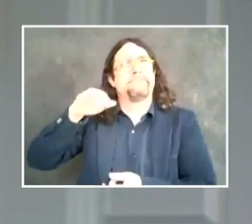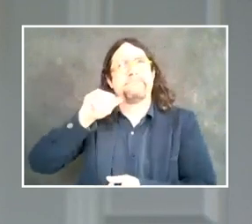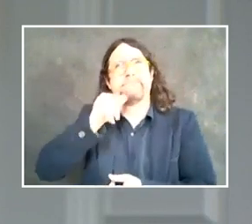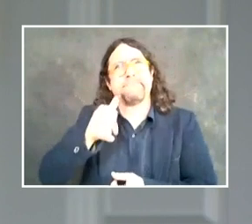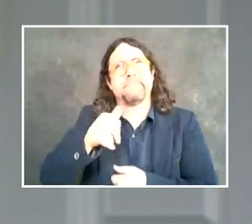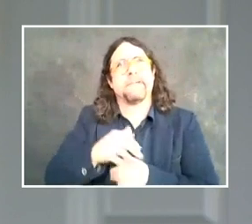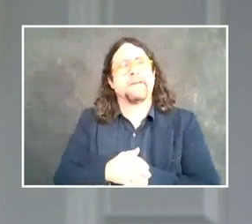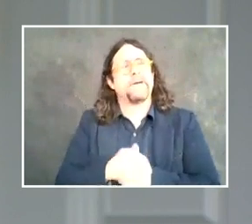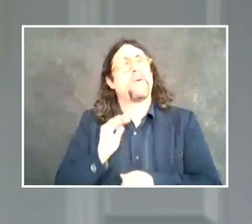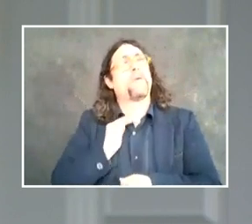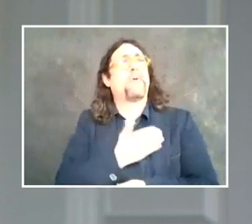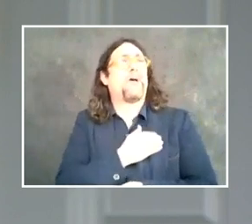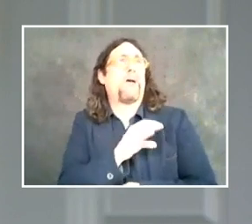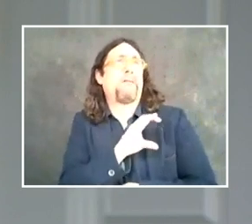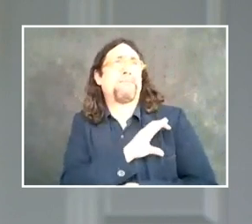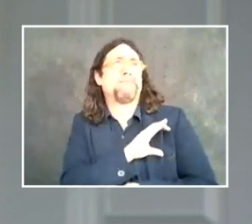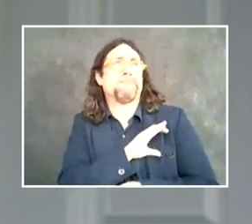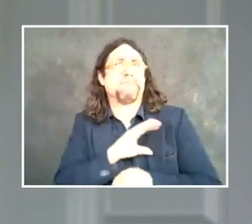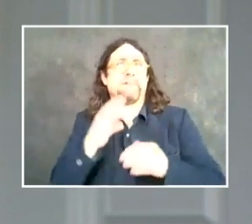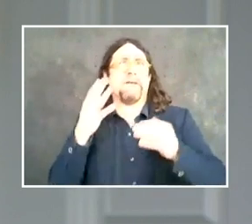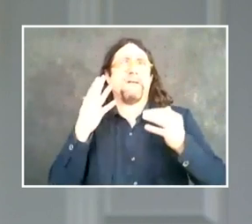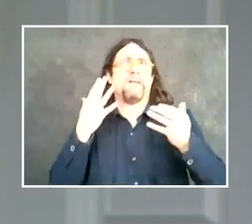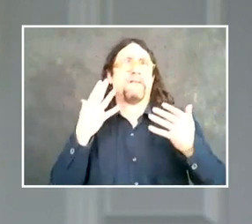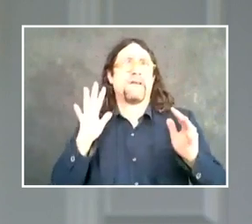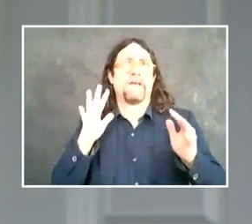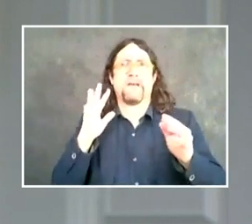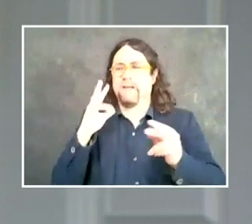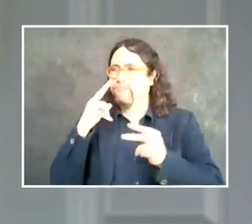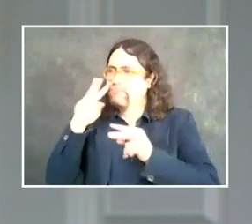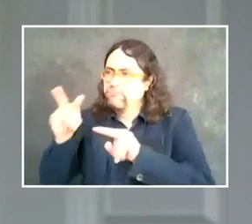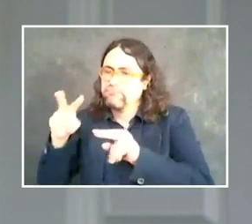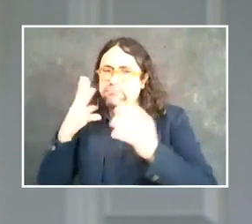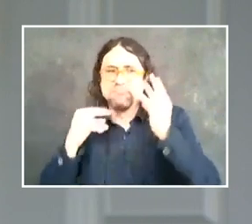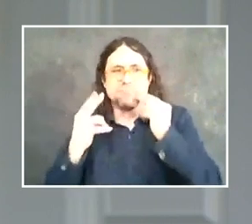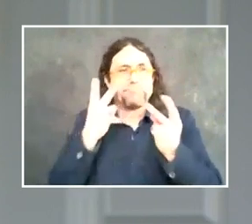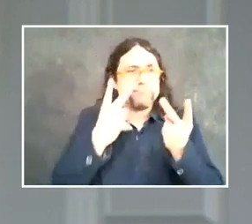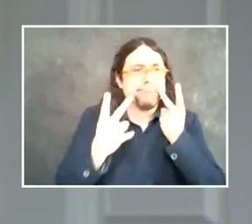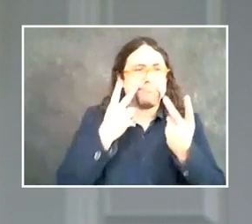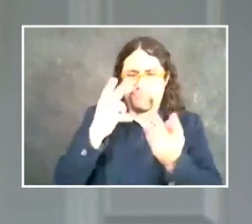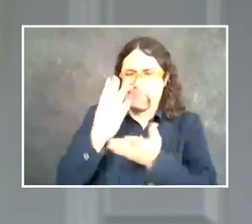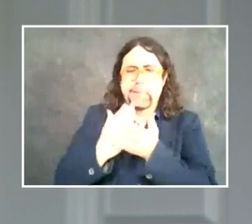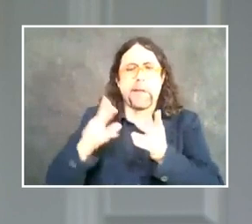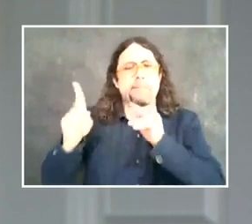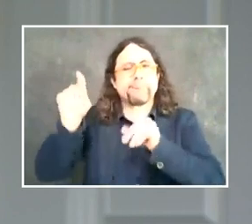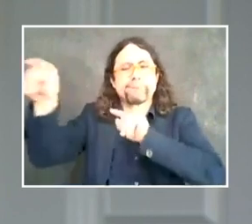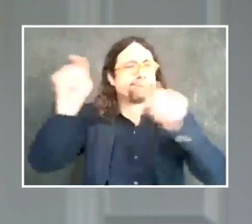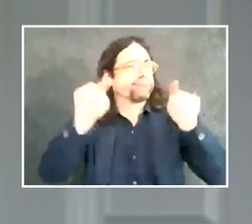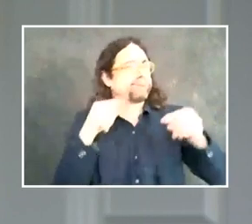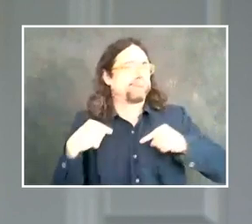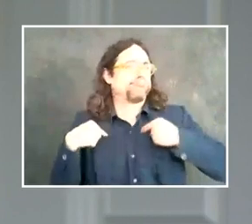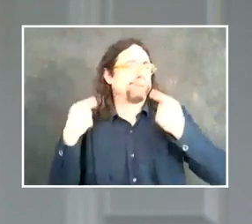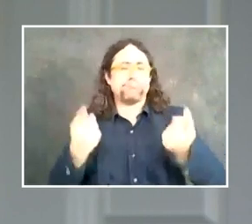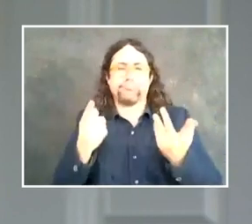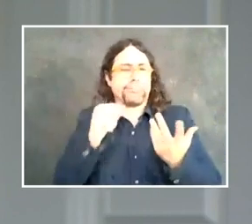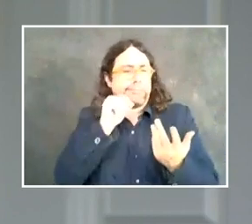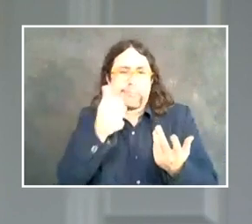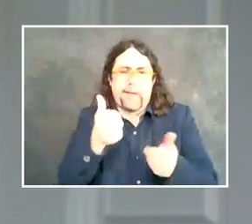LAST WEEKEND FROM MEMBERS OF THE NYPD. WE WOULD NORMALLY HAVE TENS AND THOUSANDS OF PEOPLE AT THAT FUNERAL.